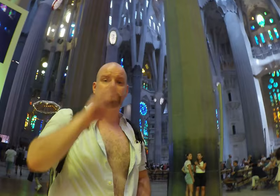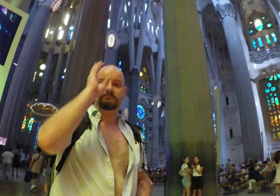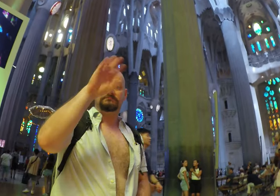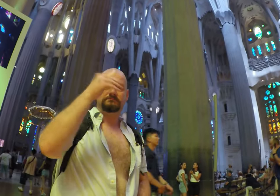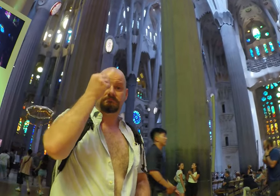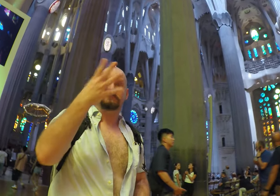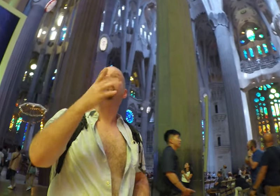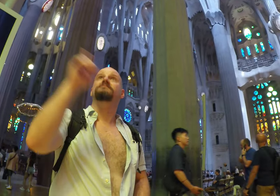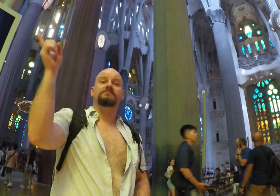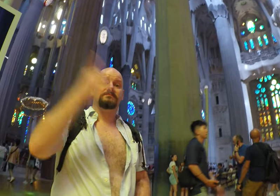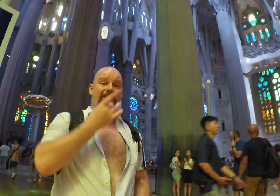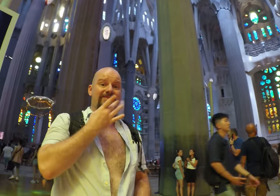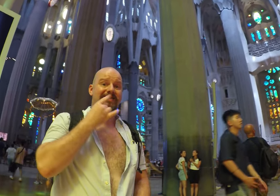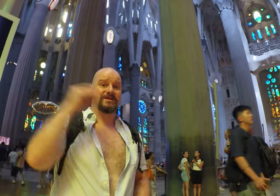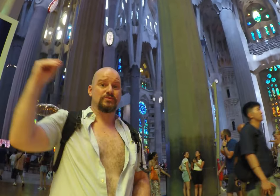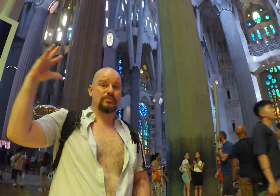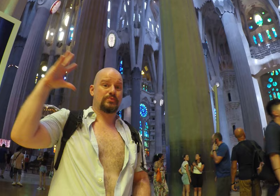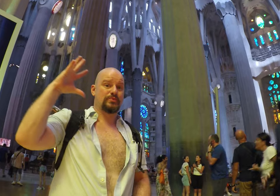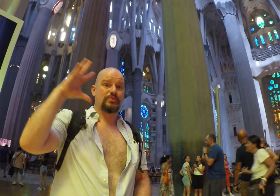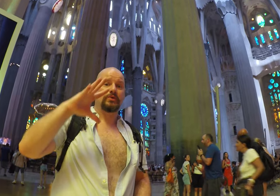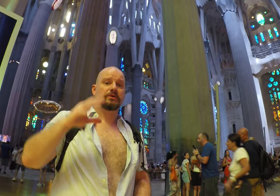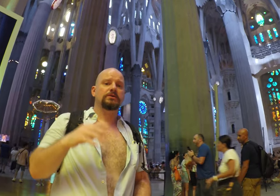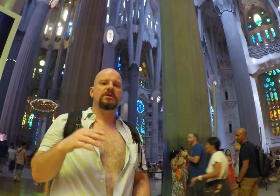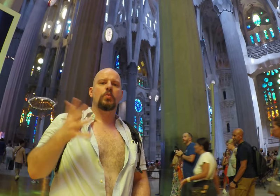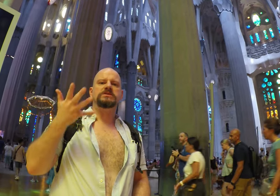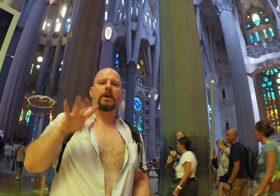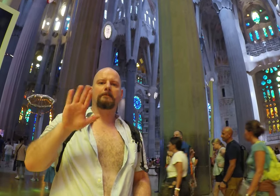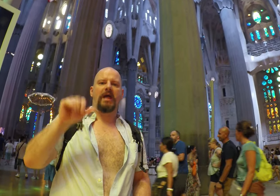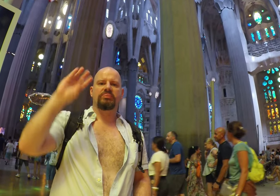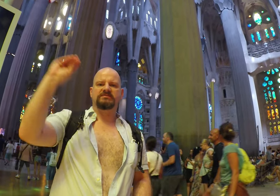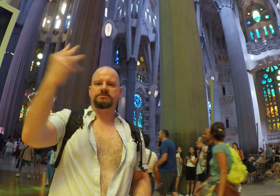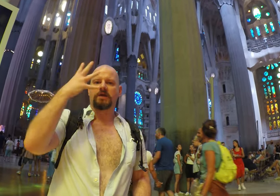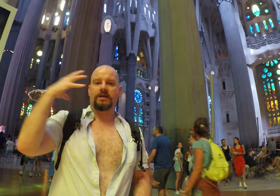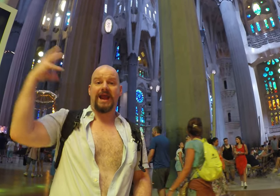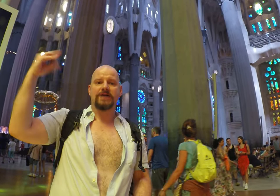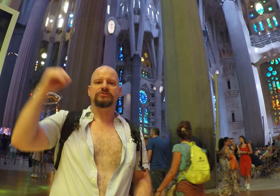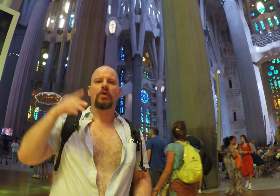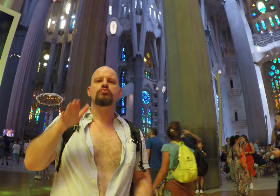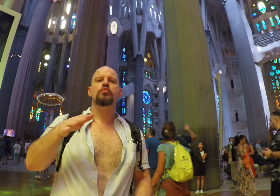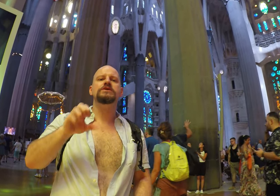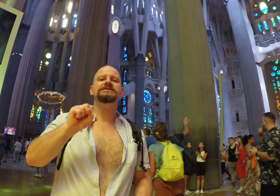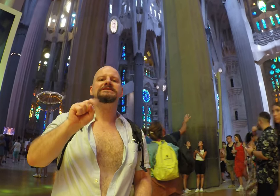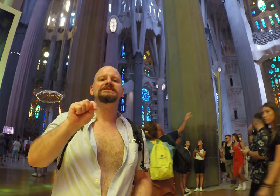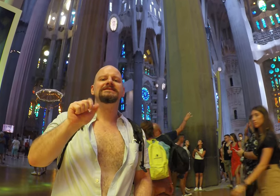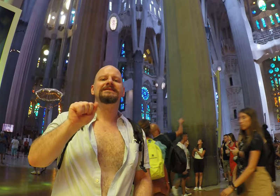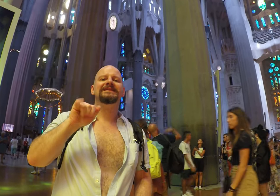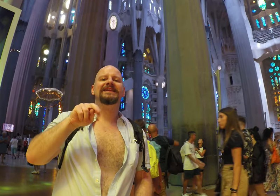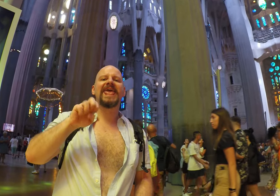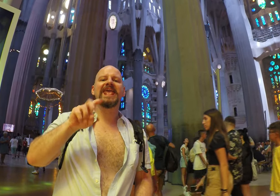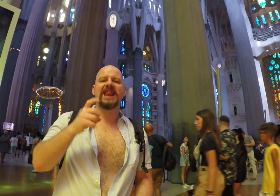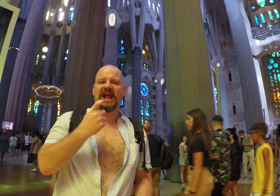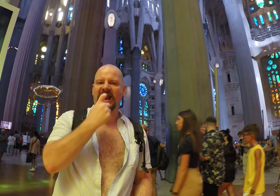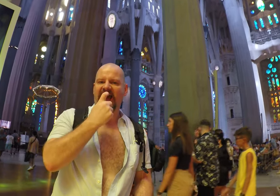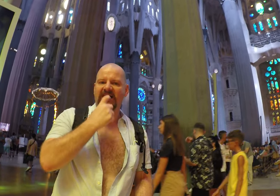Did you know that the lights gleaming inside are done by the sun outside through the stained glasses,